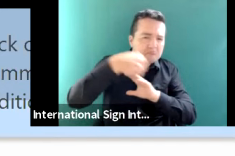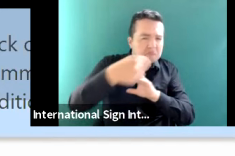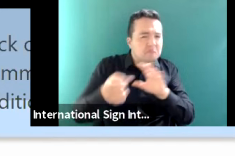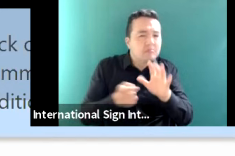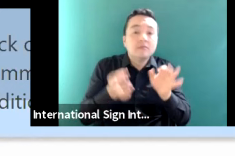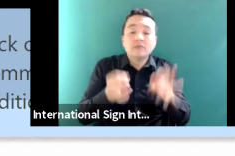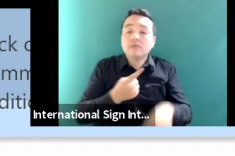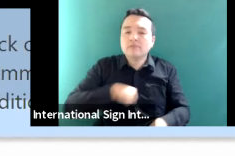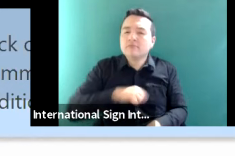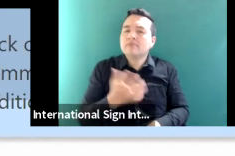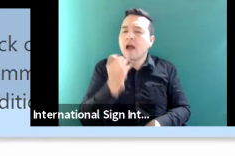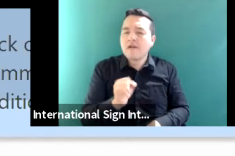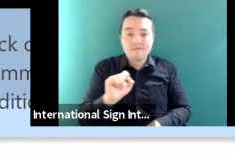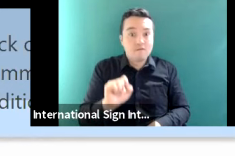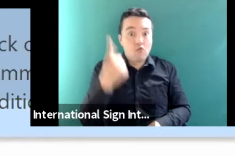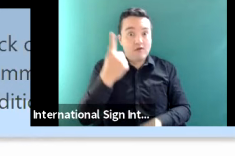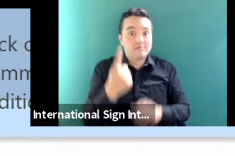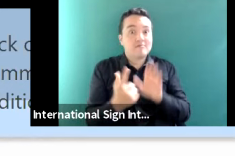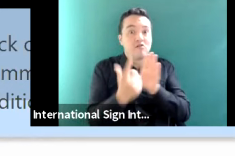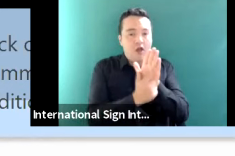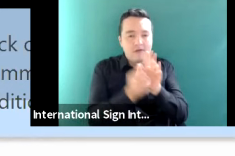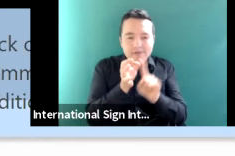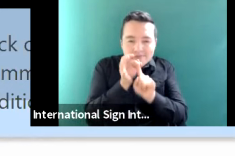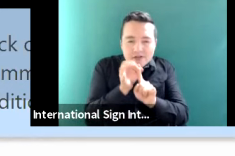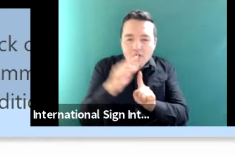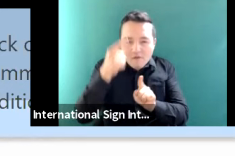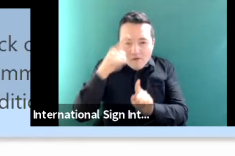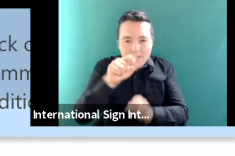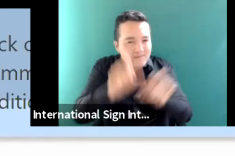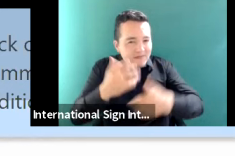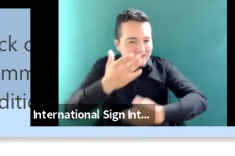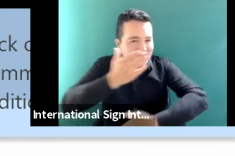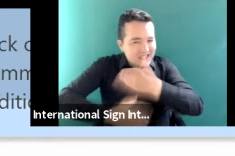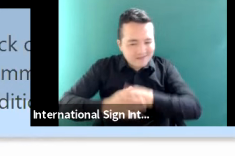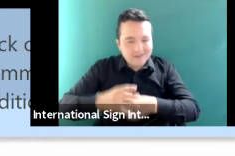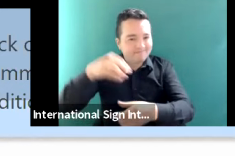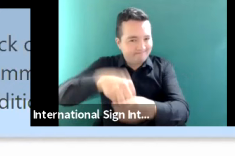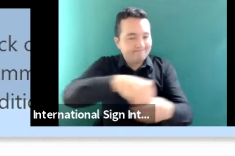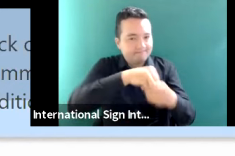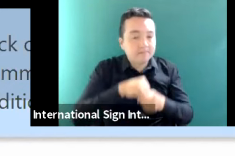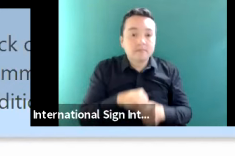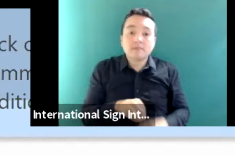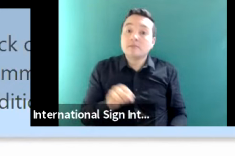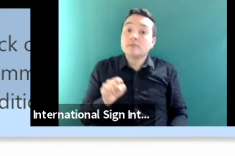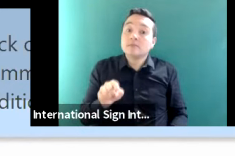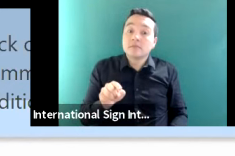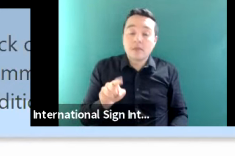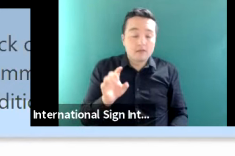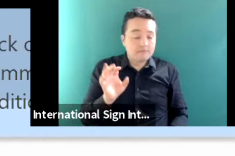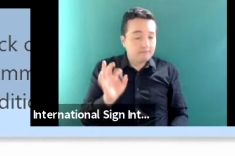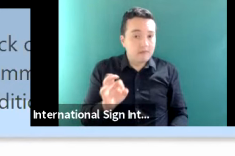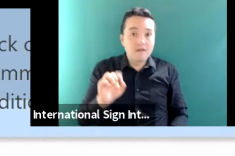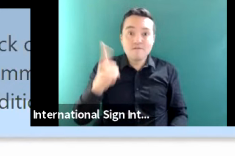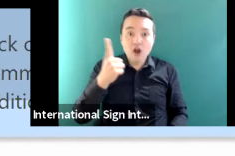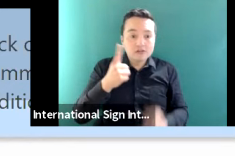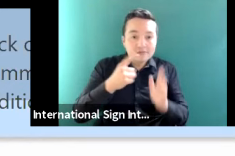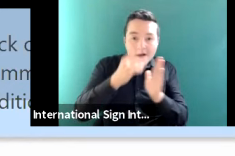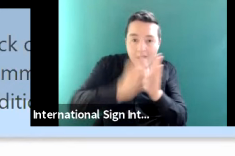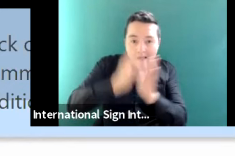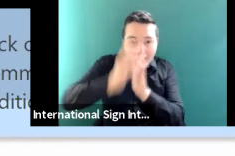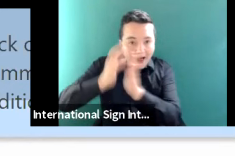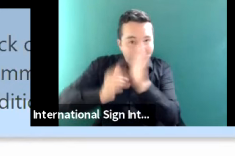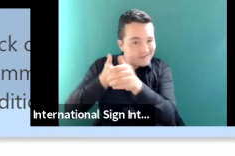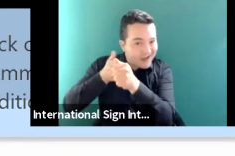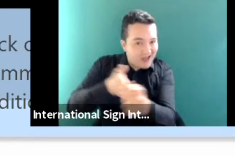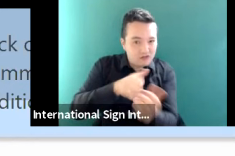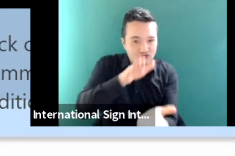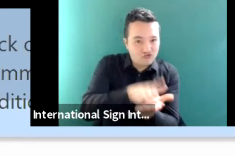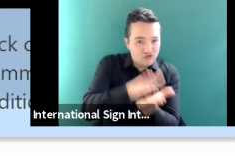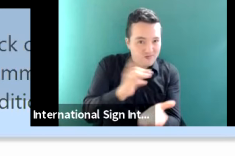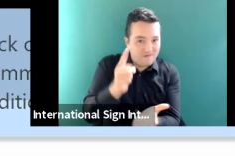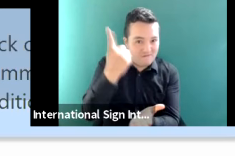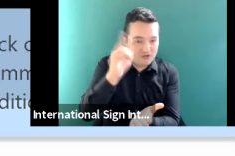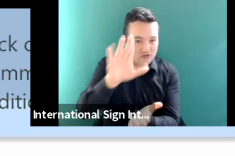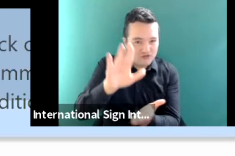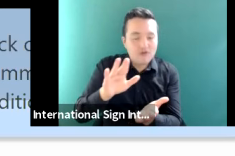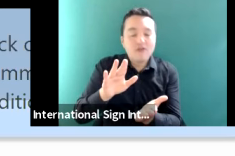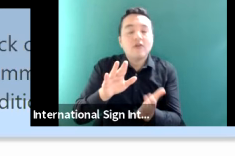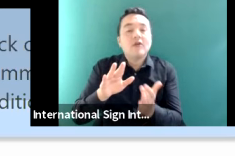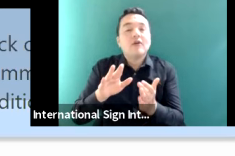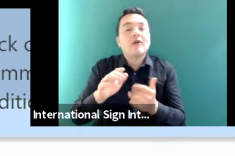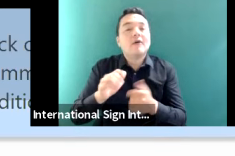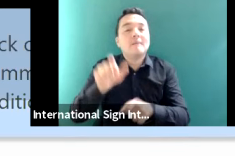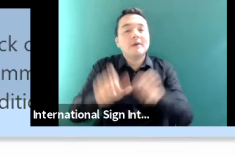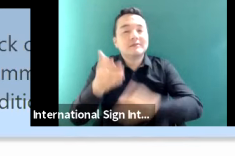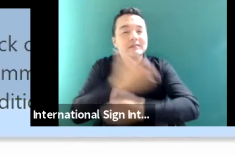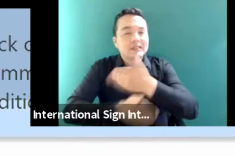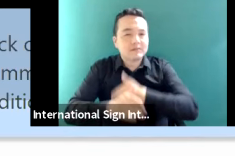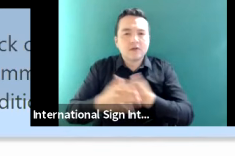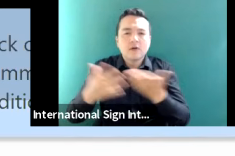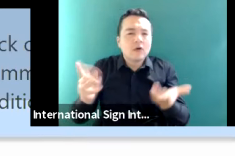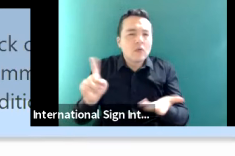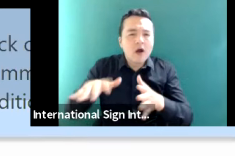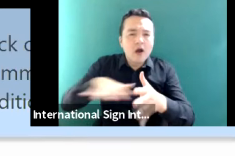Starting to talk about the laws and regulations in Qatar. I think most countries are achieving the same.